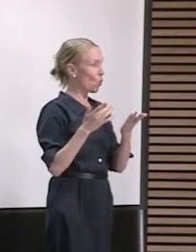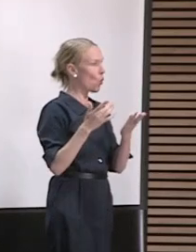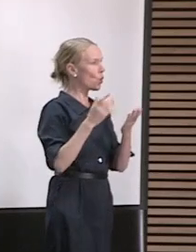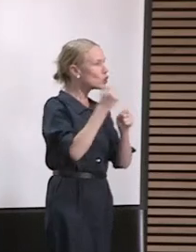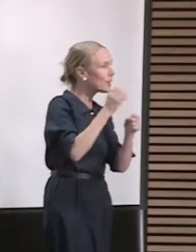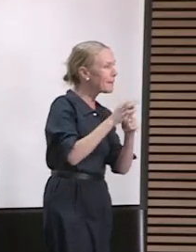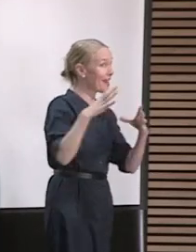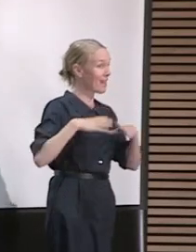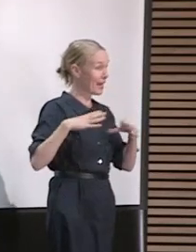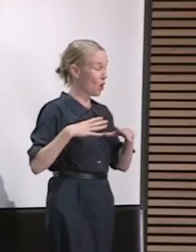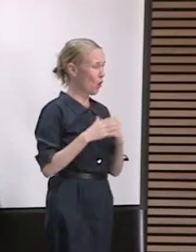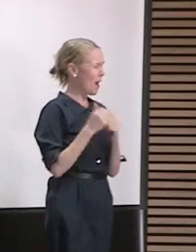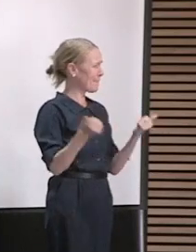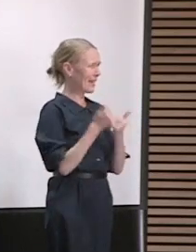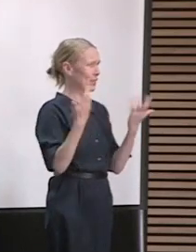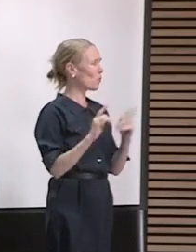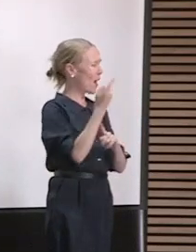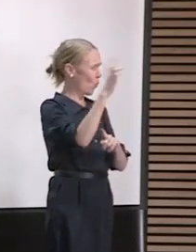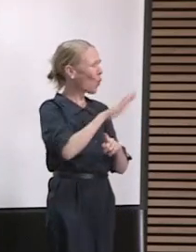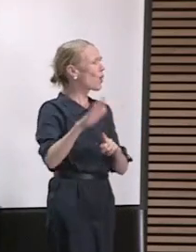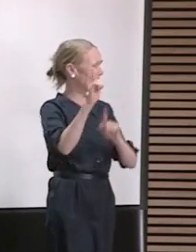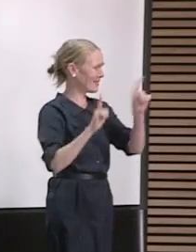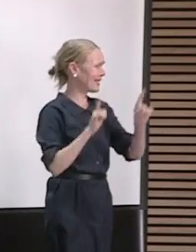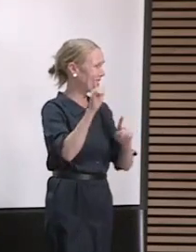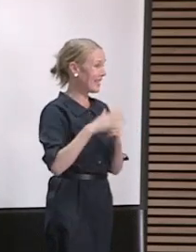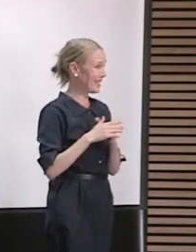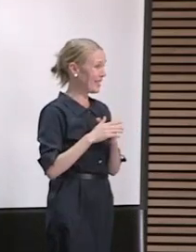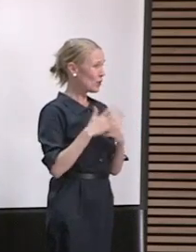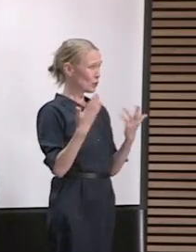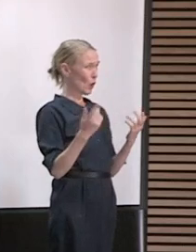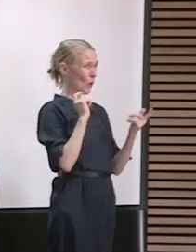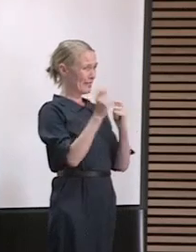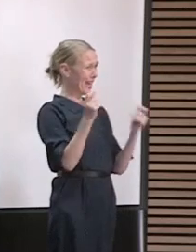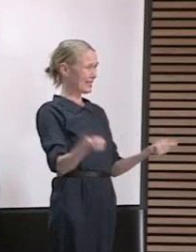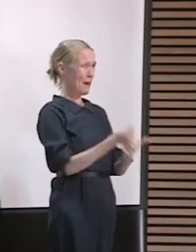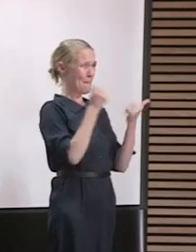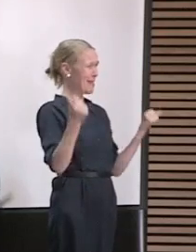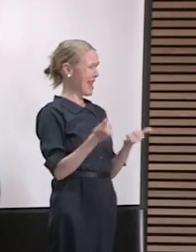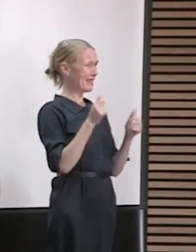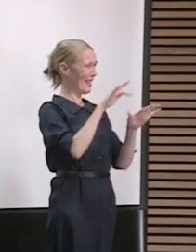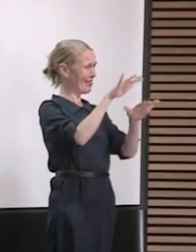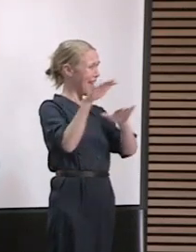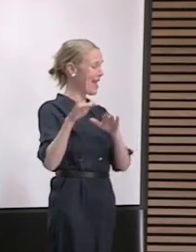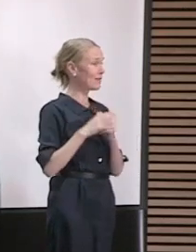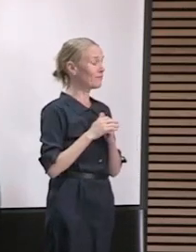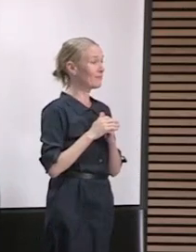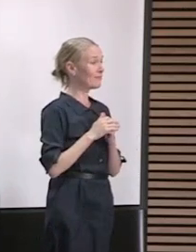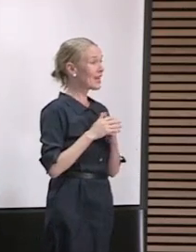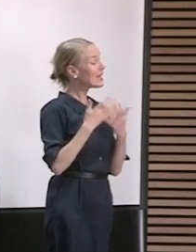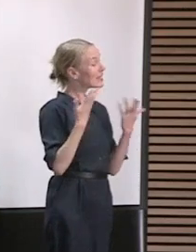you can be tested across the country. 350 of those are in the Auckland metropolitan area. So there are certainly